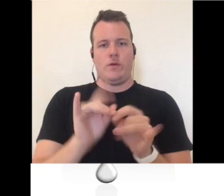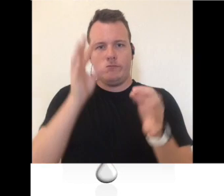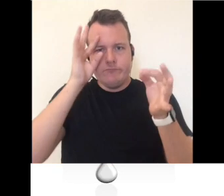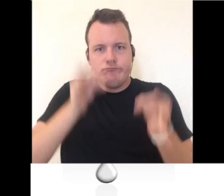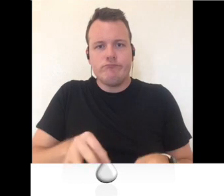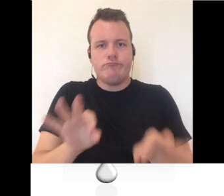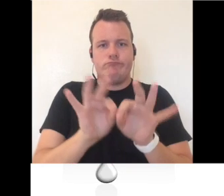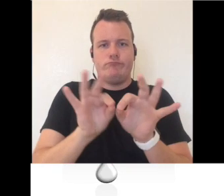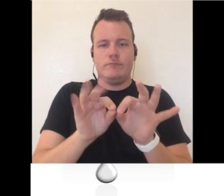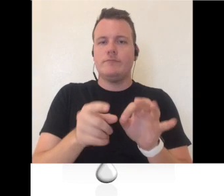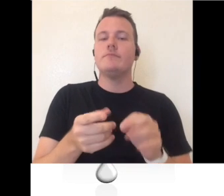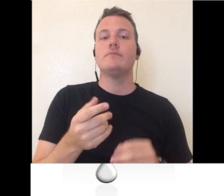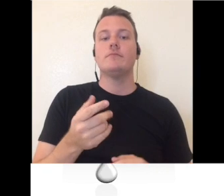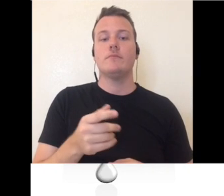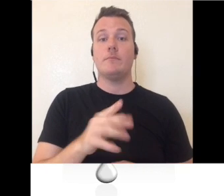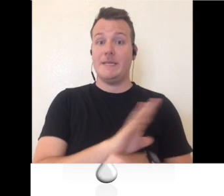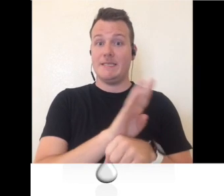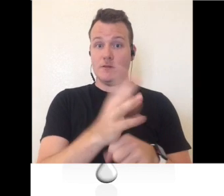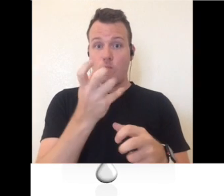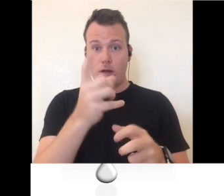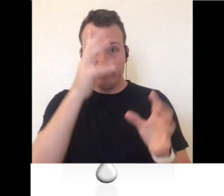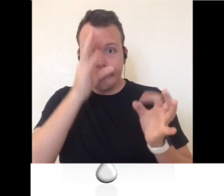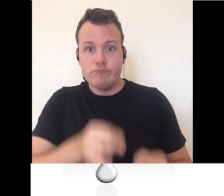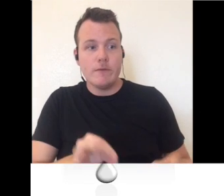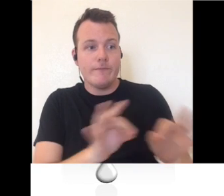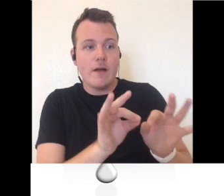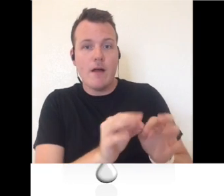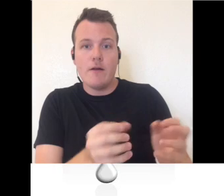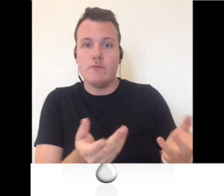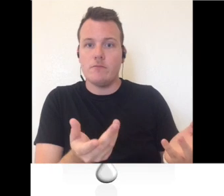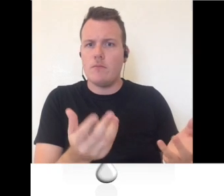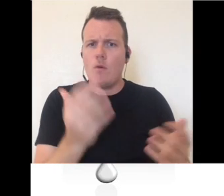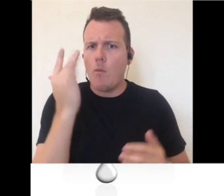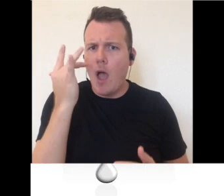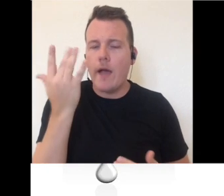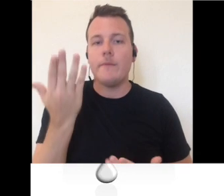also used for valuation, and there's a lot of reasons why you may want to value